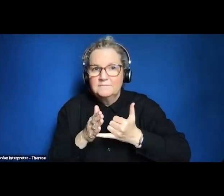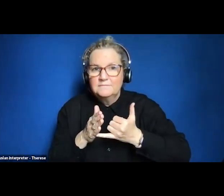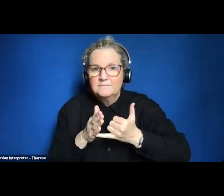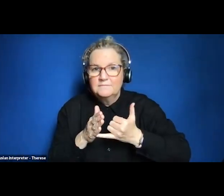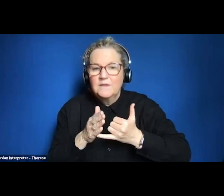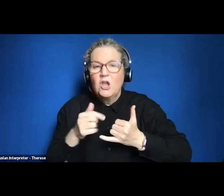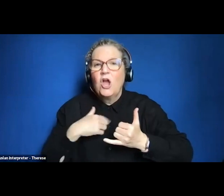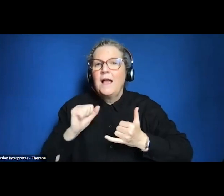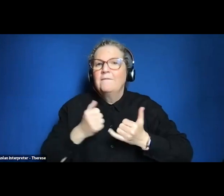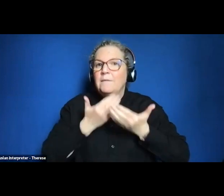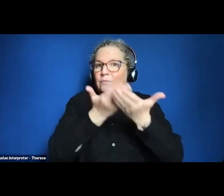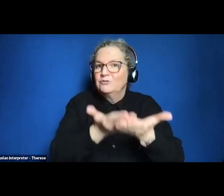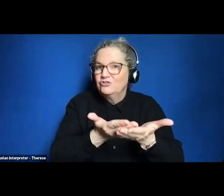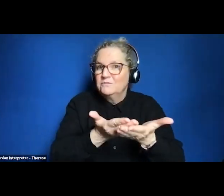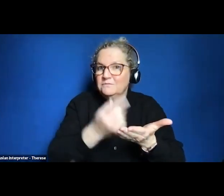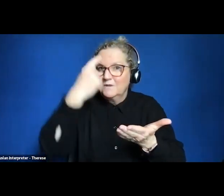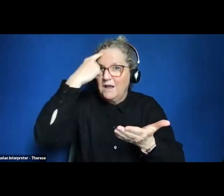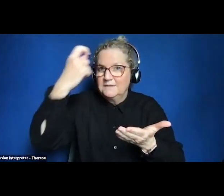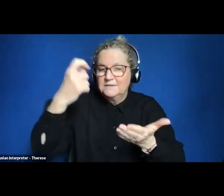Let’s upend the agenda.